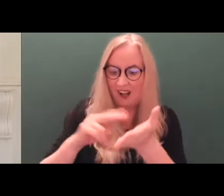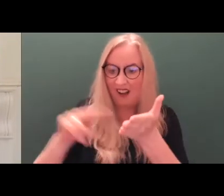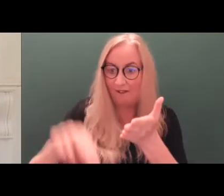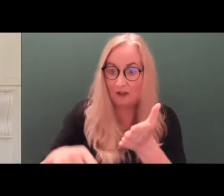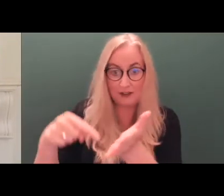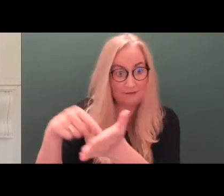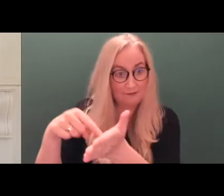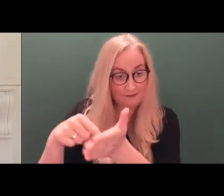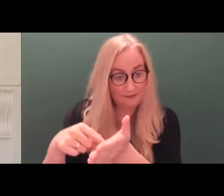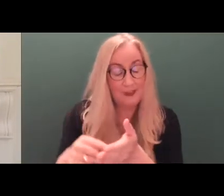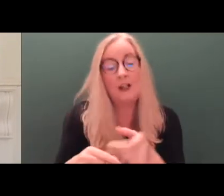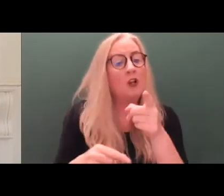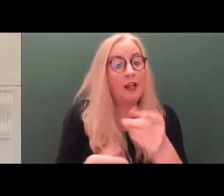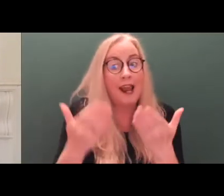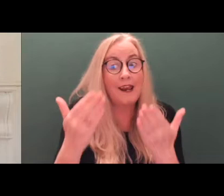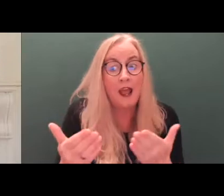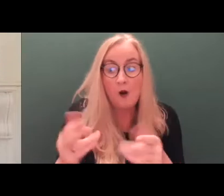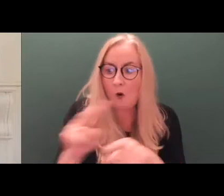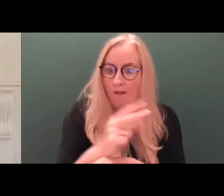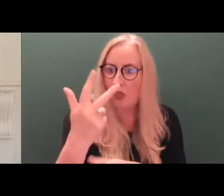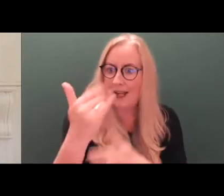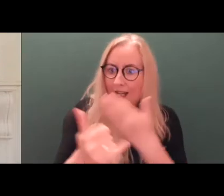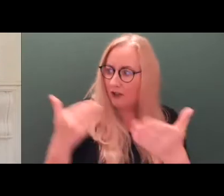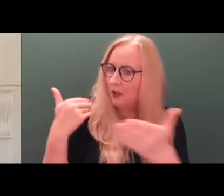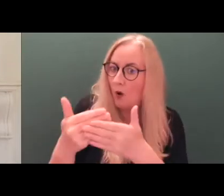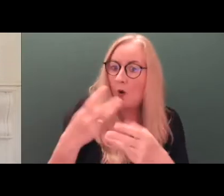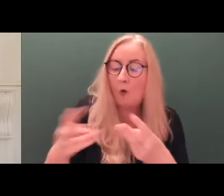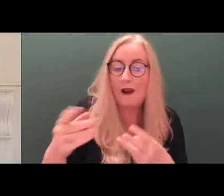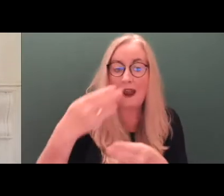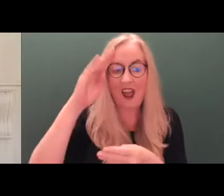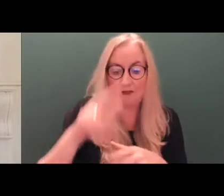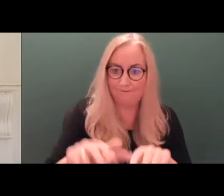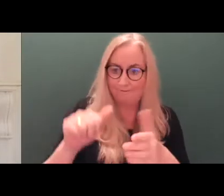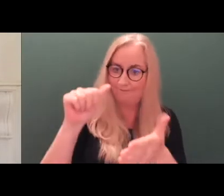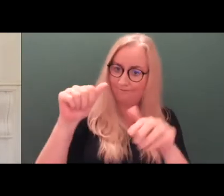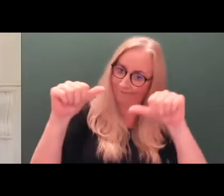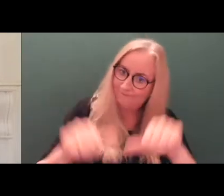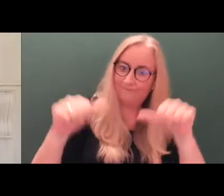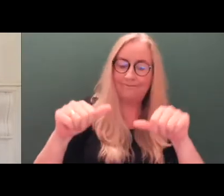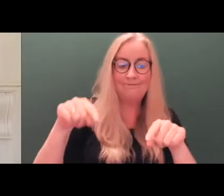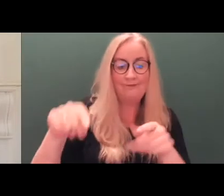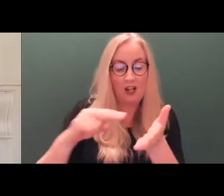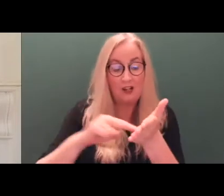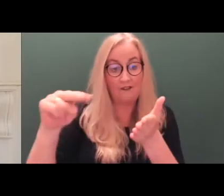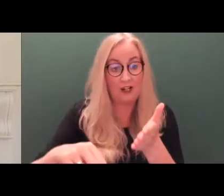It's now over three years since Ireland ratified the convention, and the initial State report